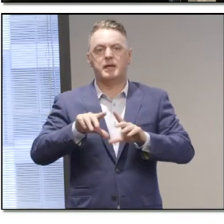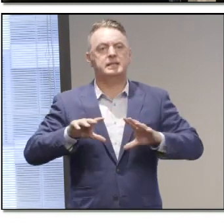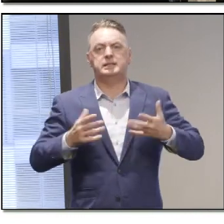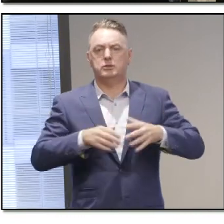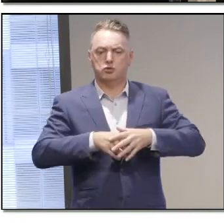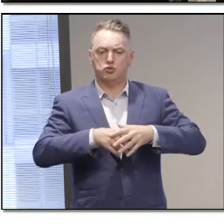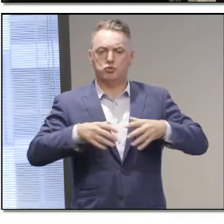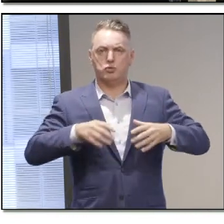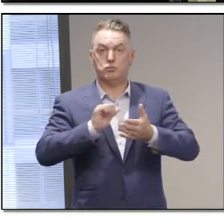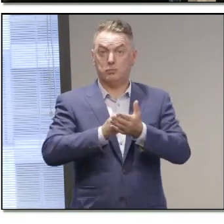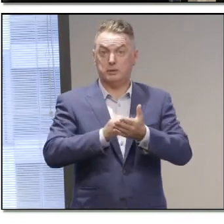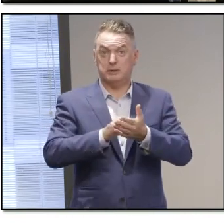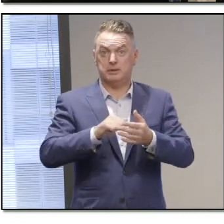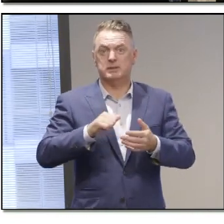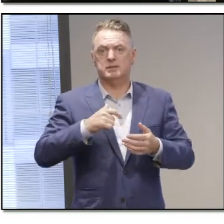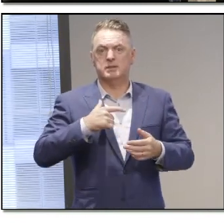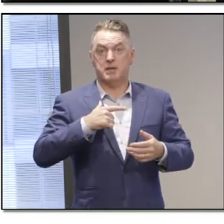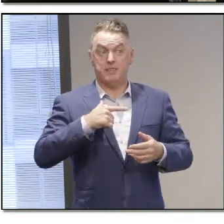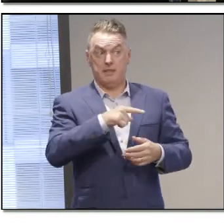so that's why that's for the respiratory system. That's why it matters.